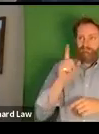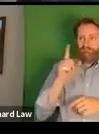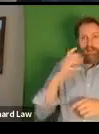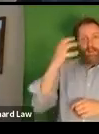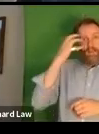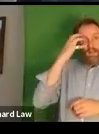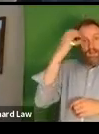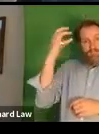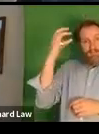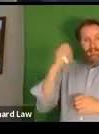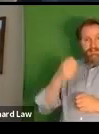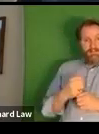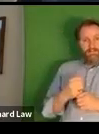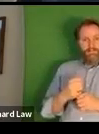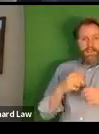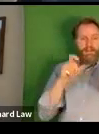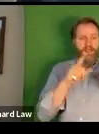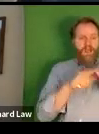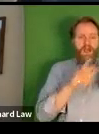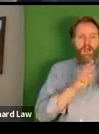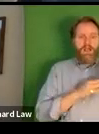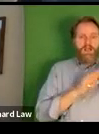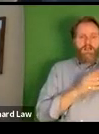not follow their own rules. Not only did they not follow their own